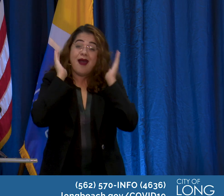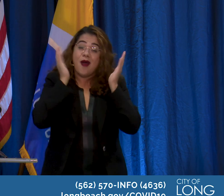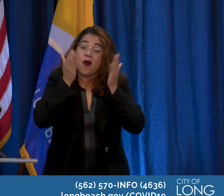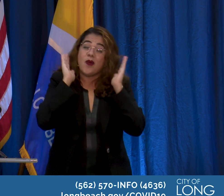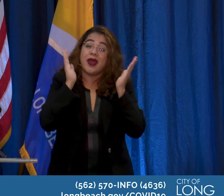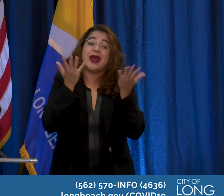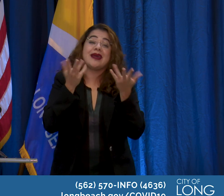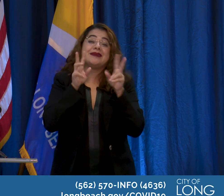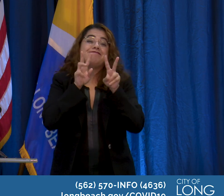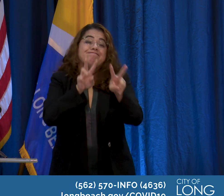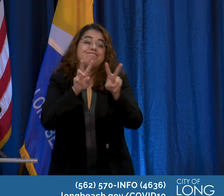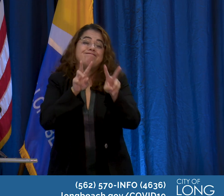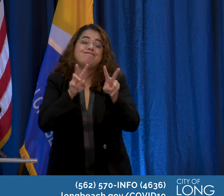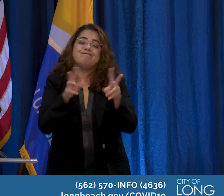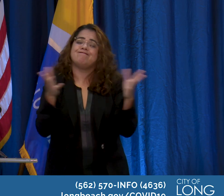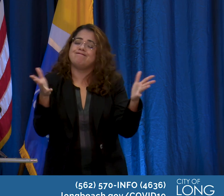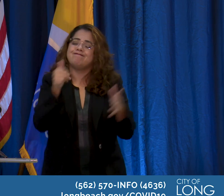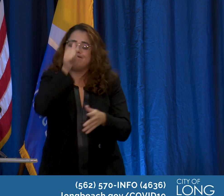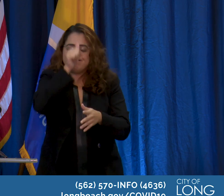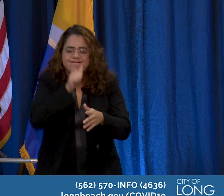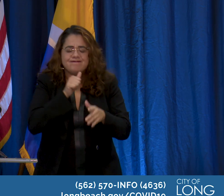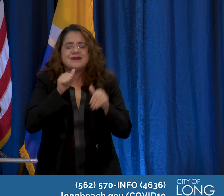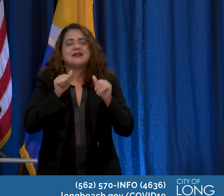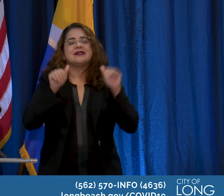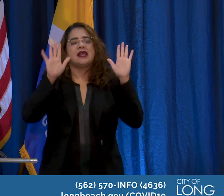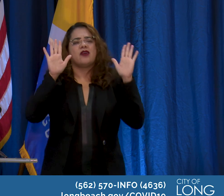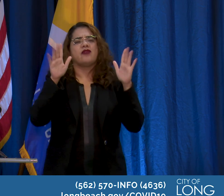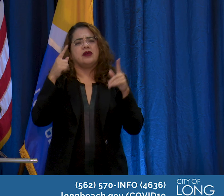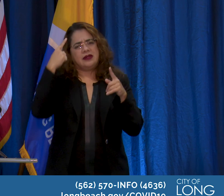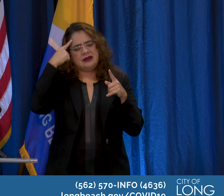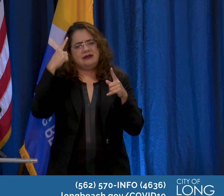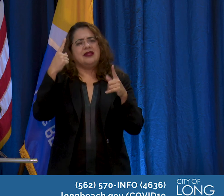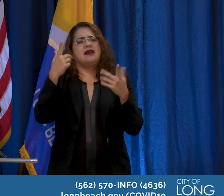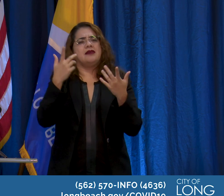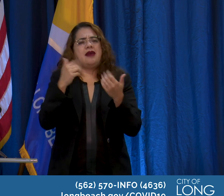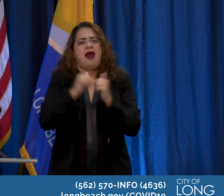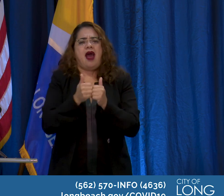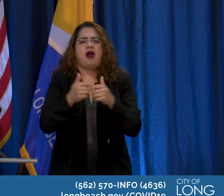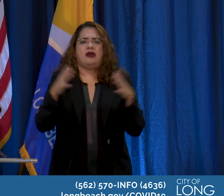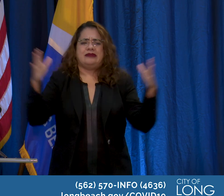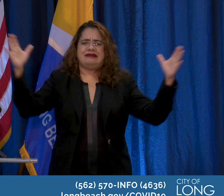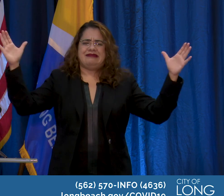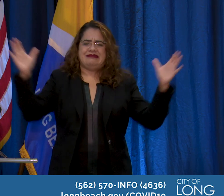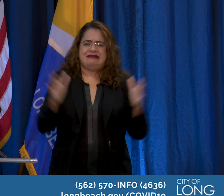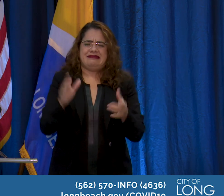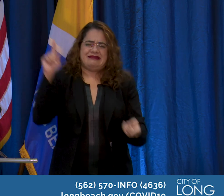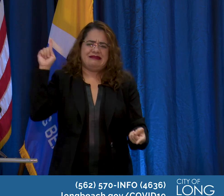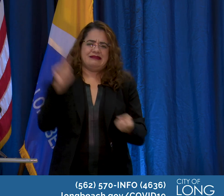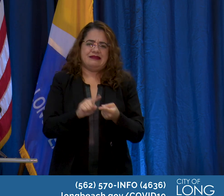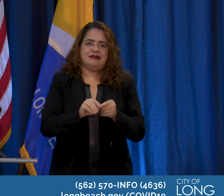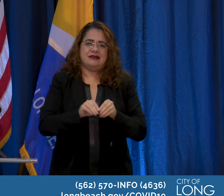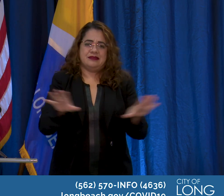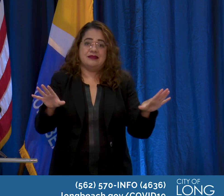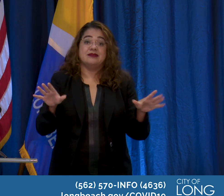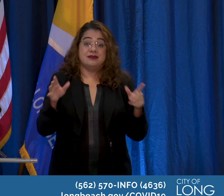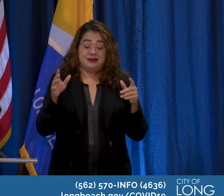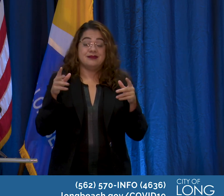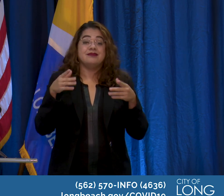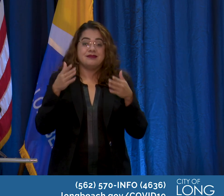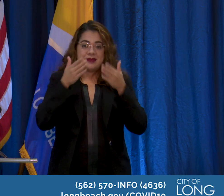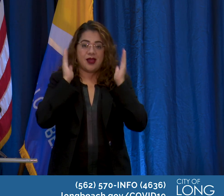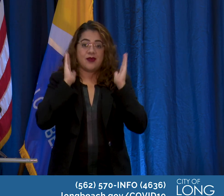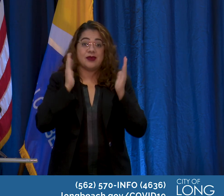but we really just need to do our best to limit our gatherings and stay safe.